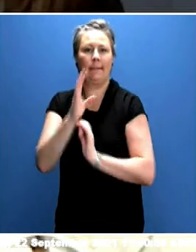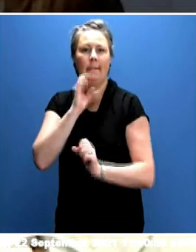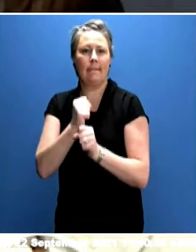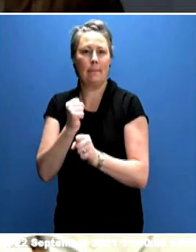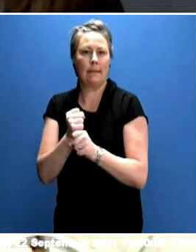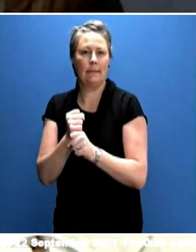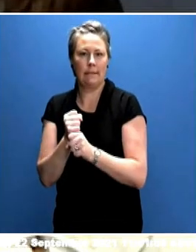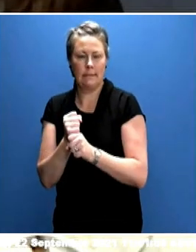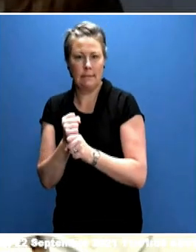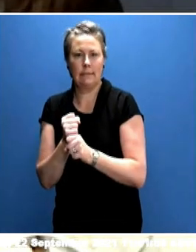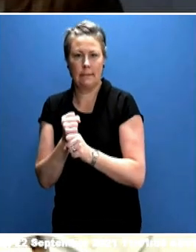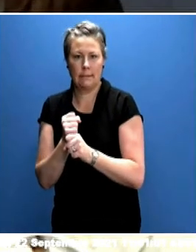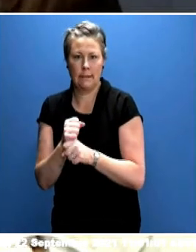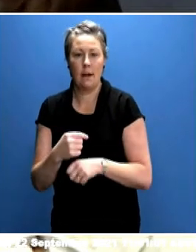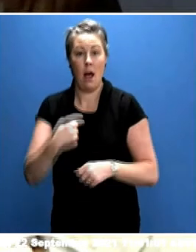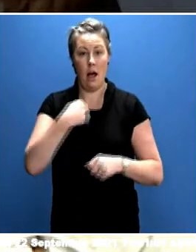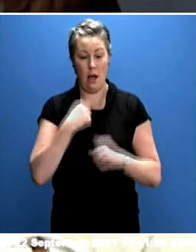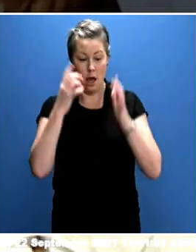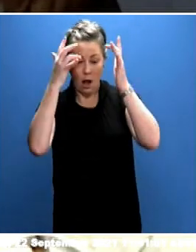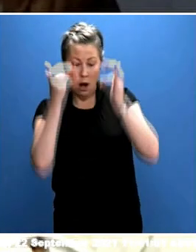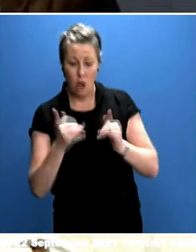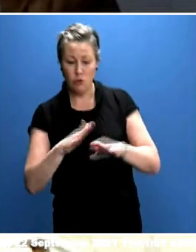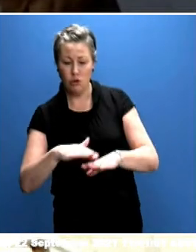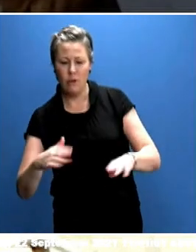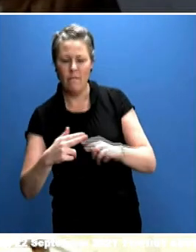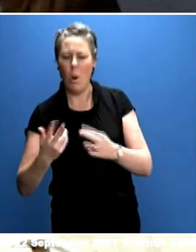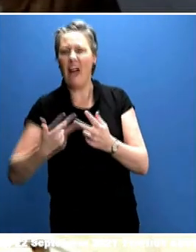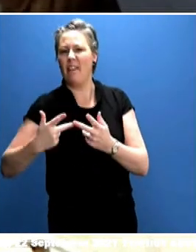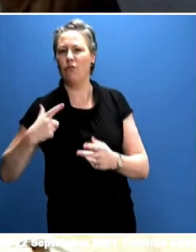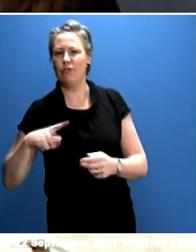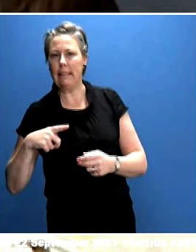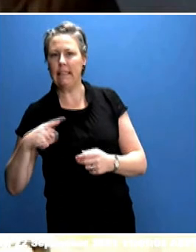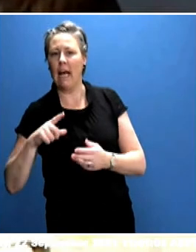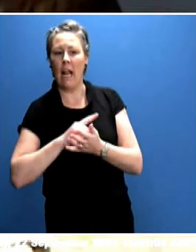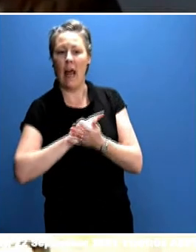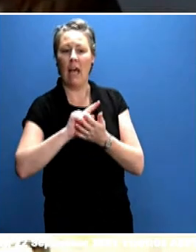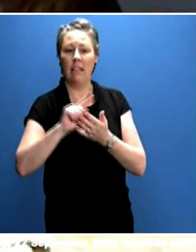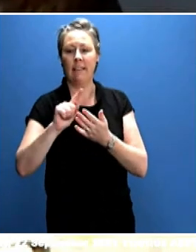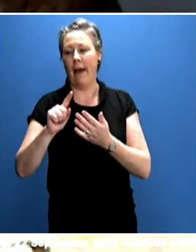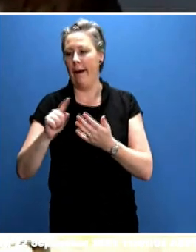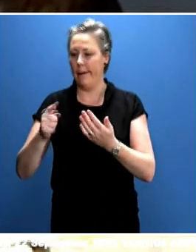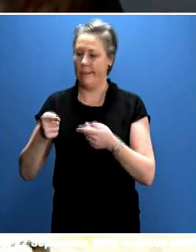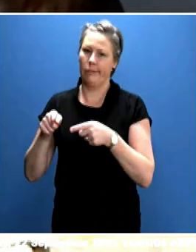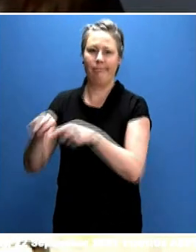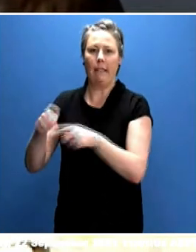We've represented children for other reasons who've then found themselves in Kath French and assisted them.